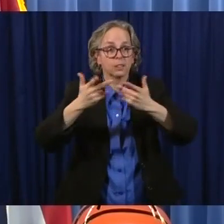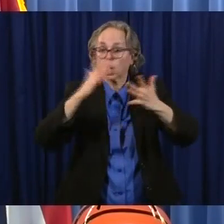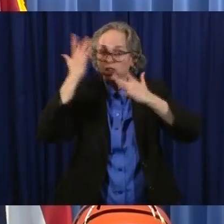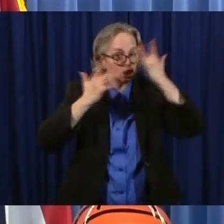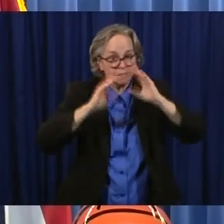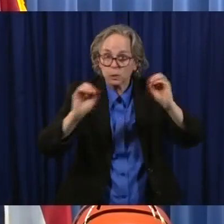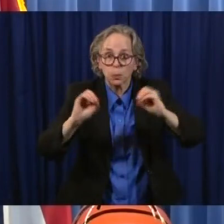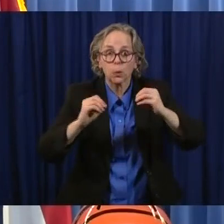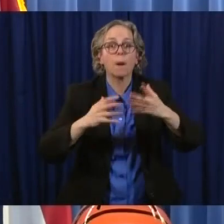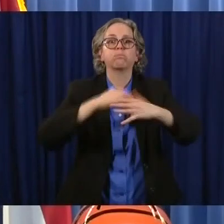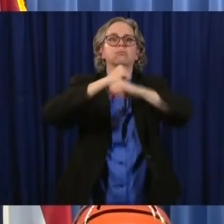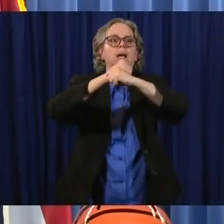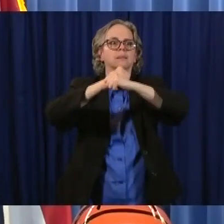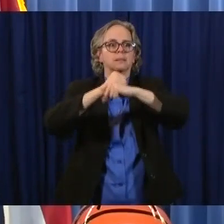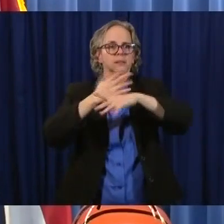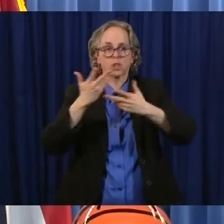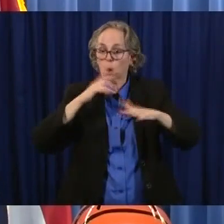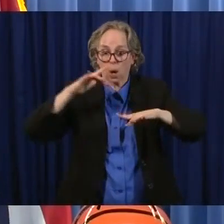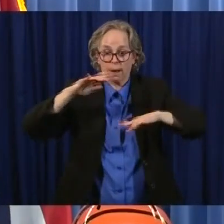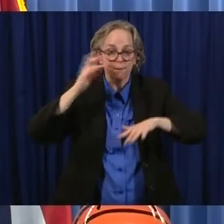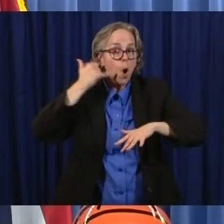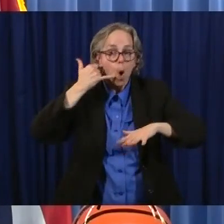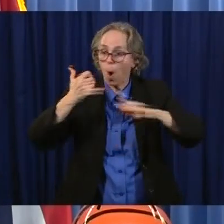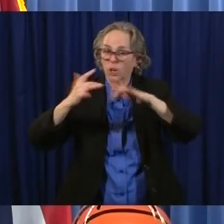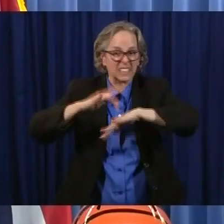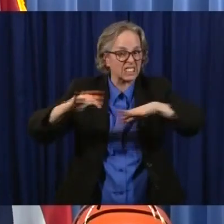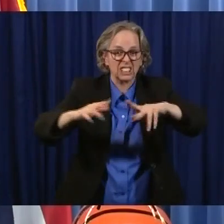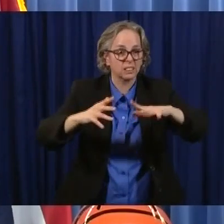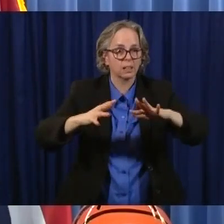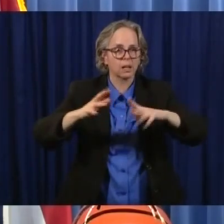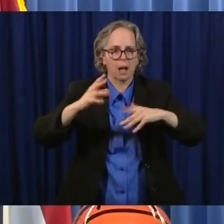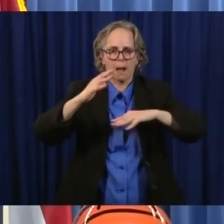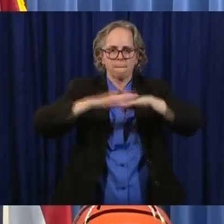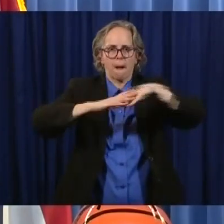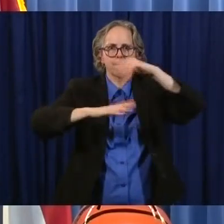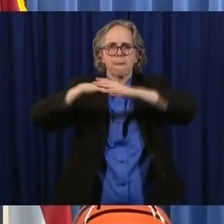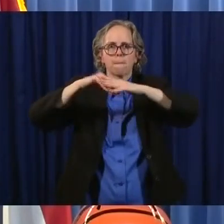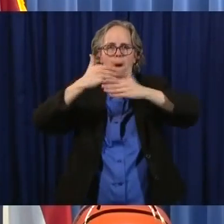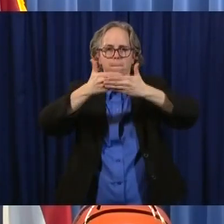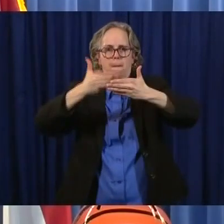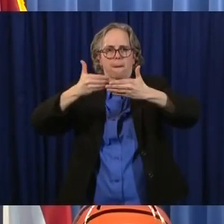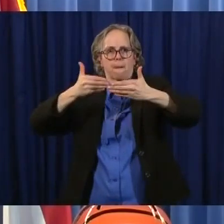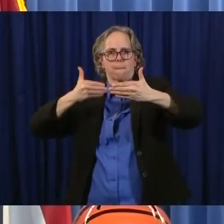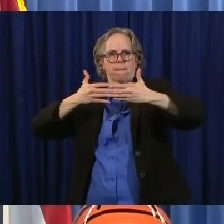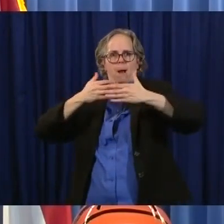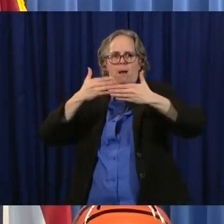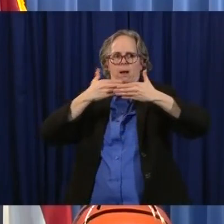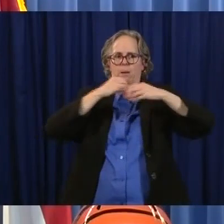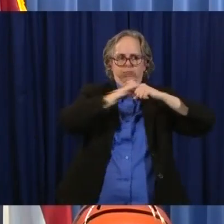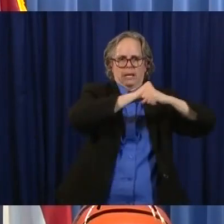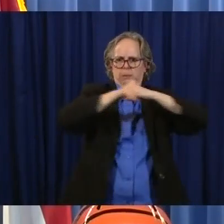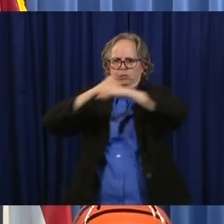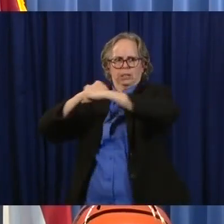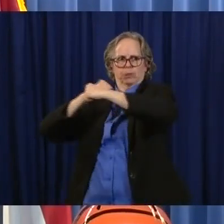ADD ON TOP OF THAT YOU ARE HANDWASHING, CONTROLLING AND THINKING ABOUT WHETHER OR NOT